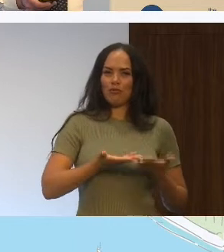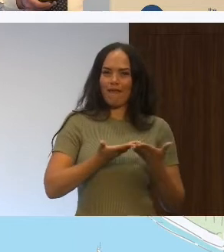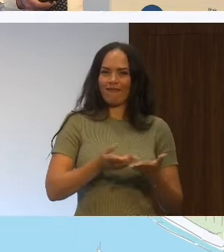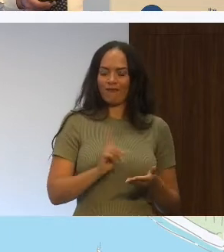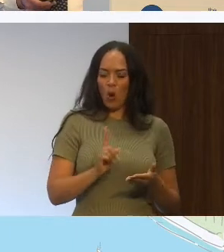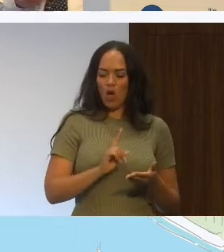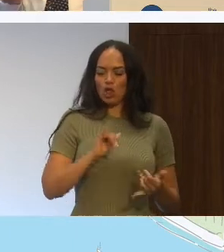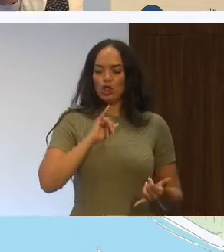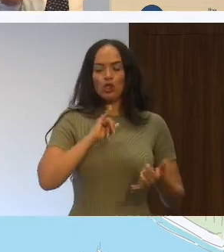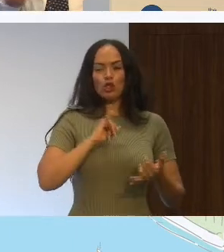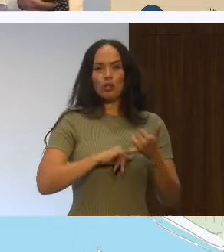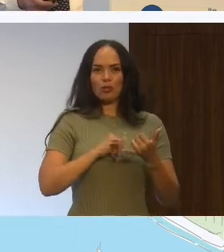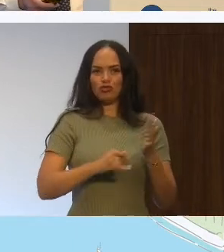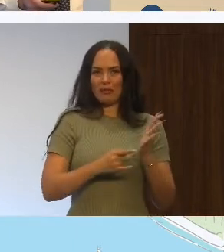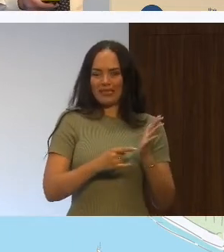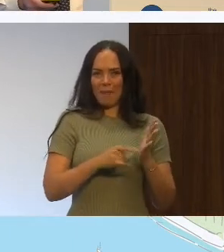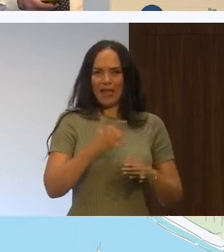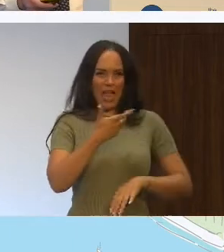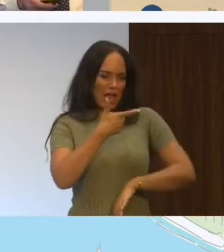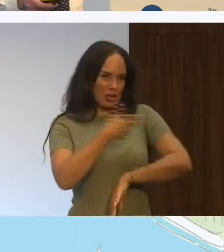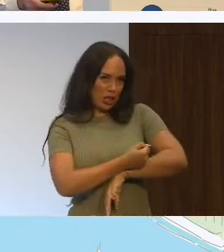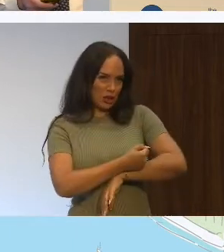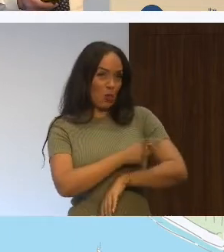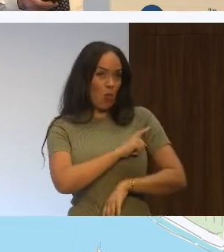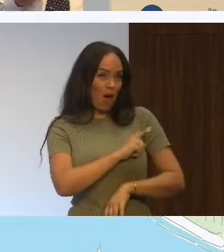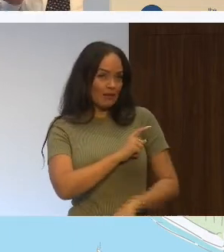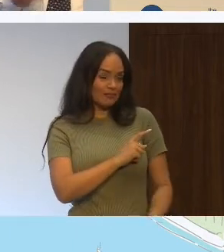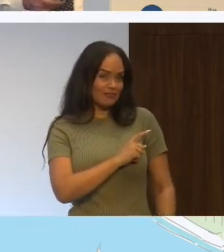sumatriptan injection pens because they're sort of £25 a pop and